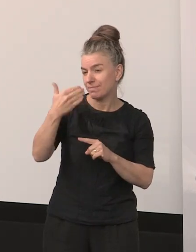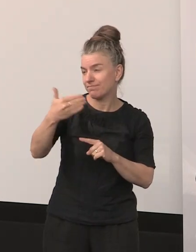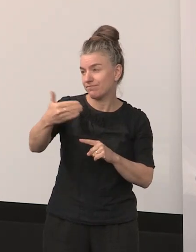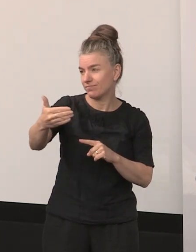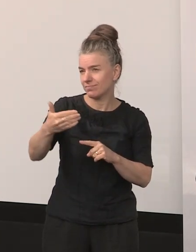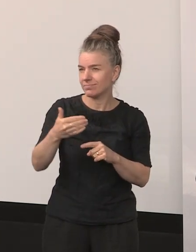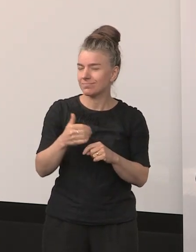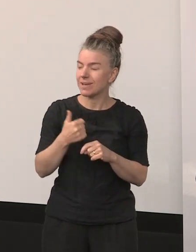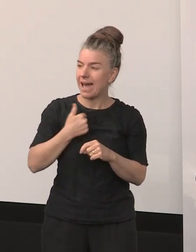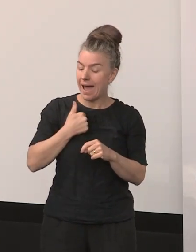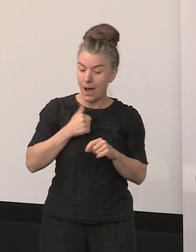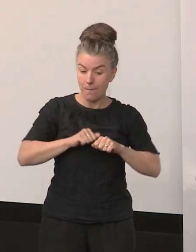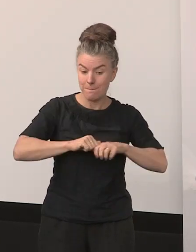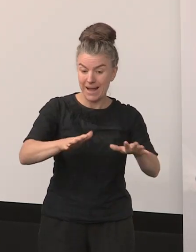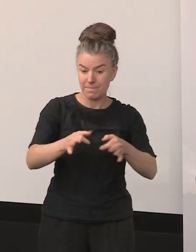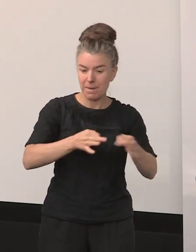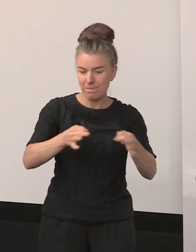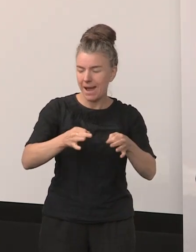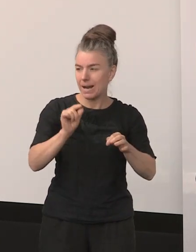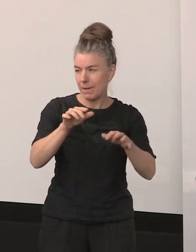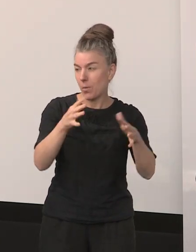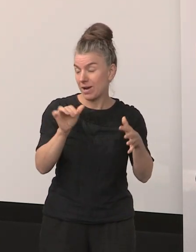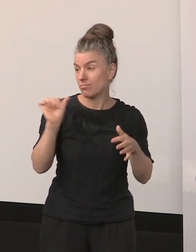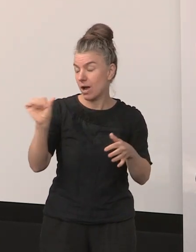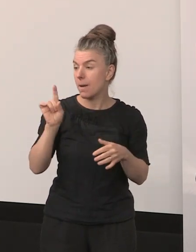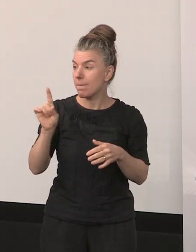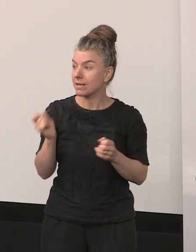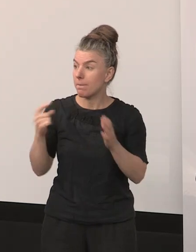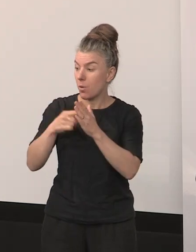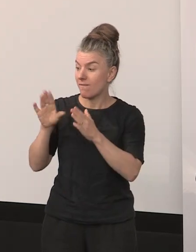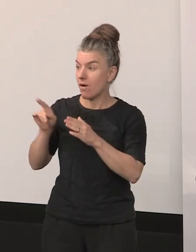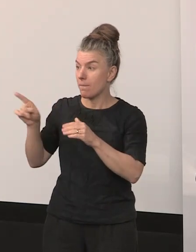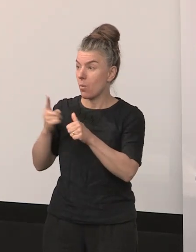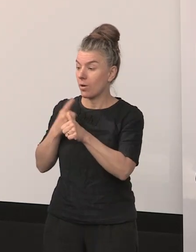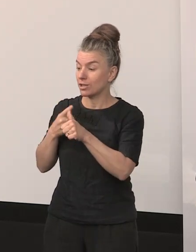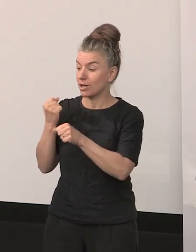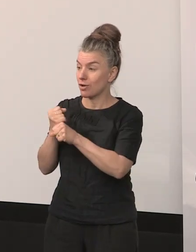really clear lessons about some of the preparation that could have been a lot better as part of the pandemic